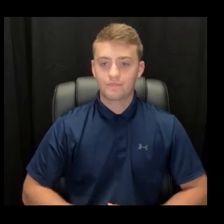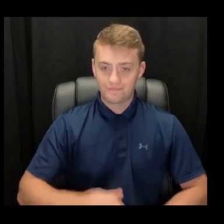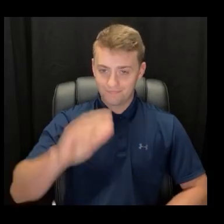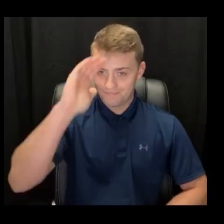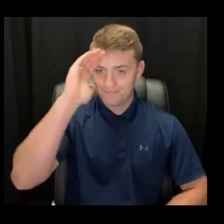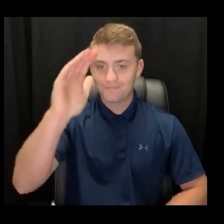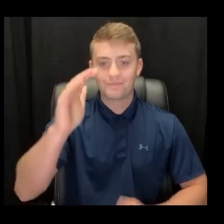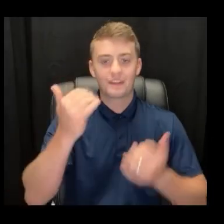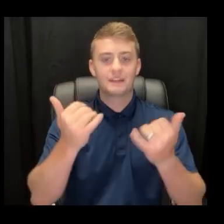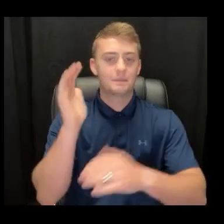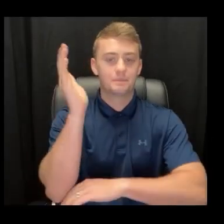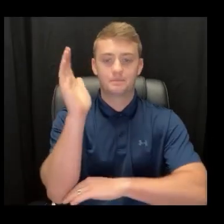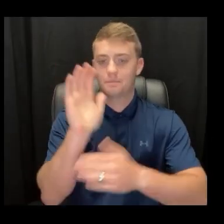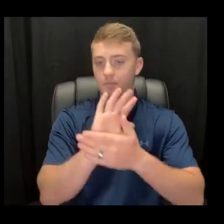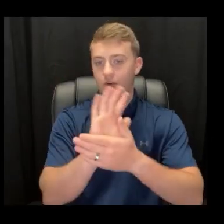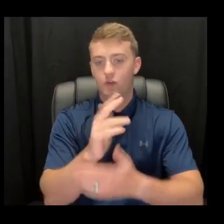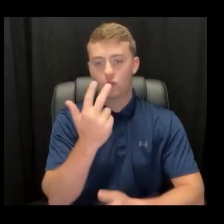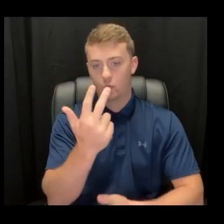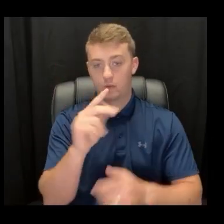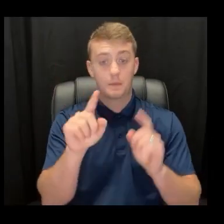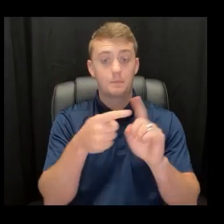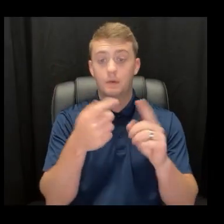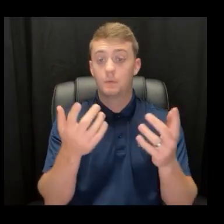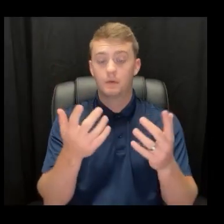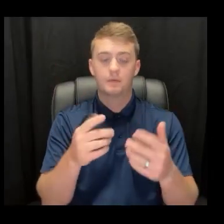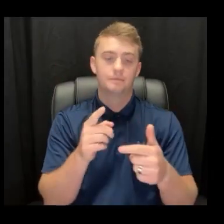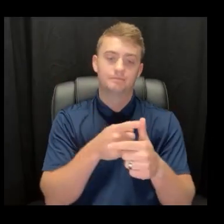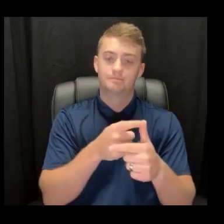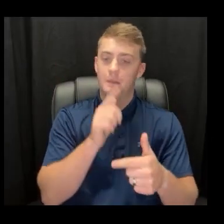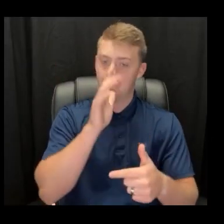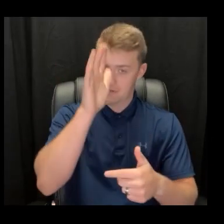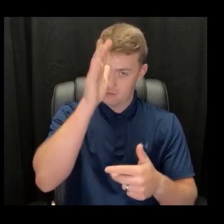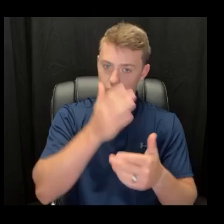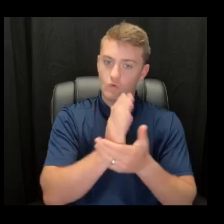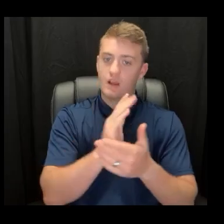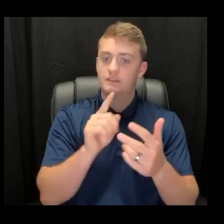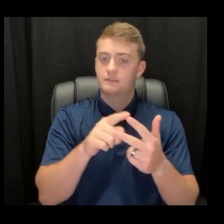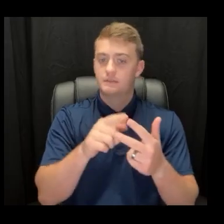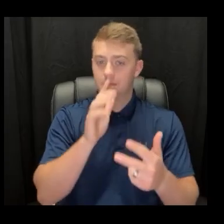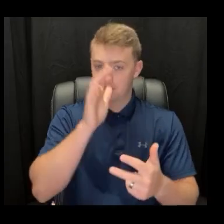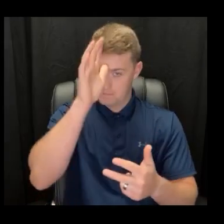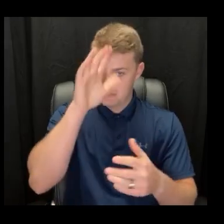Hi, this is module three about parental rights, parental participation,